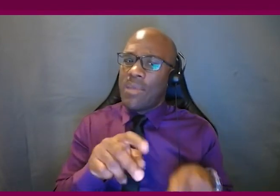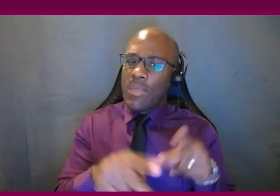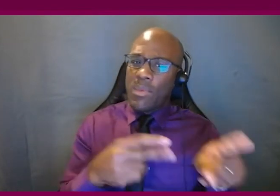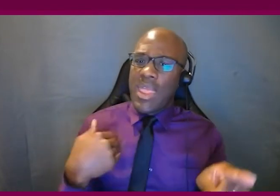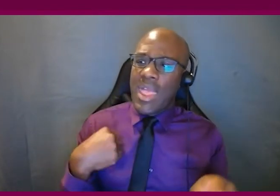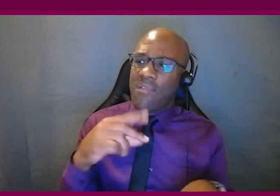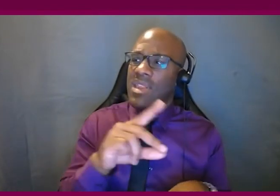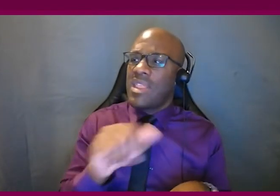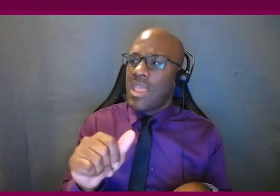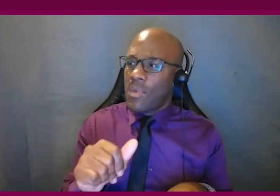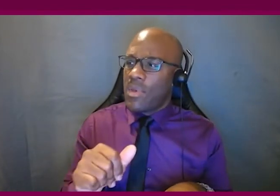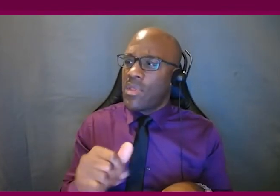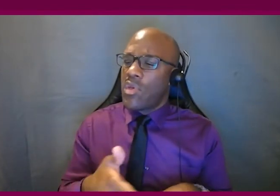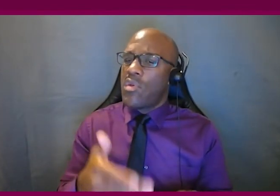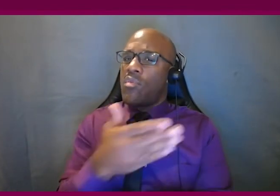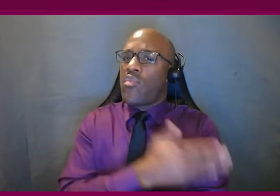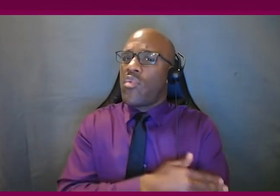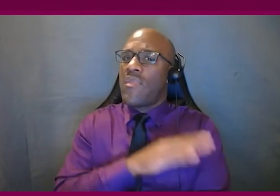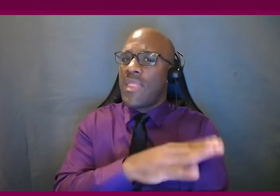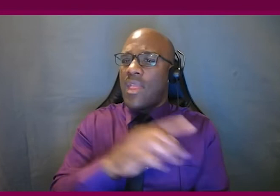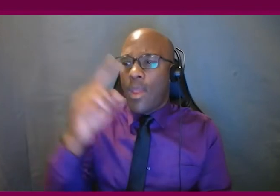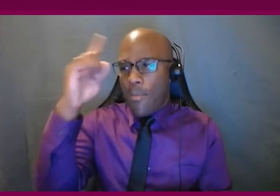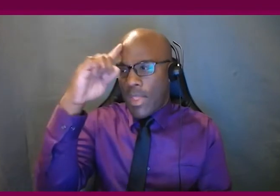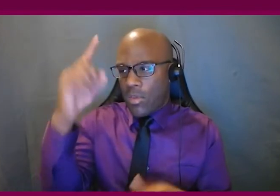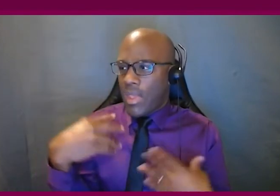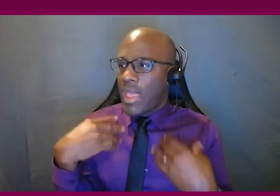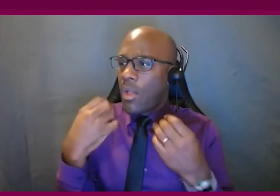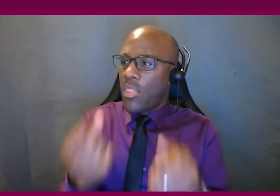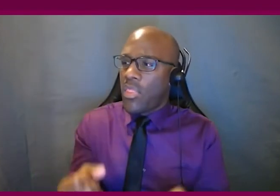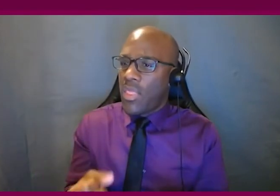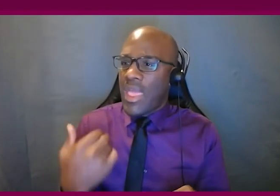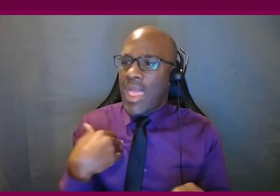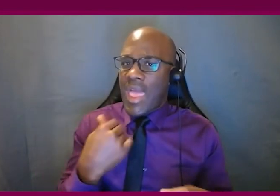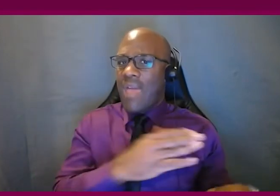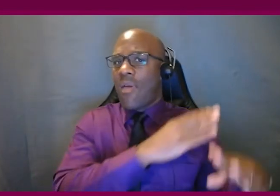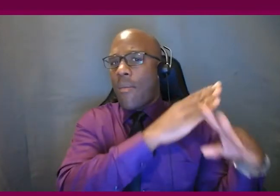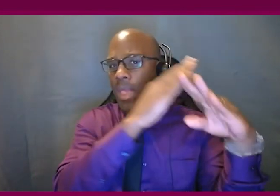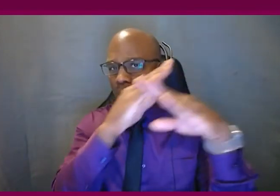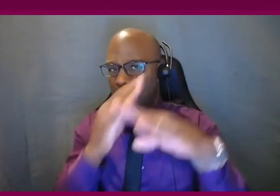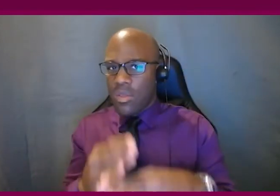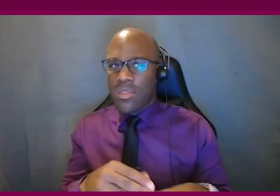Bri Beck: Totally. It's a great question, and I'm so glad that you highlighted this.